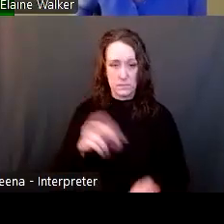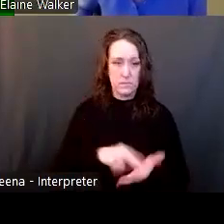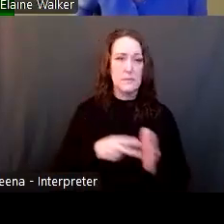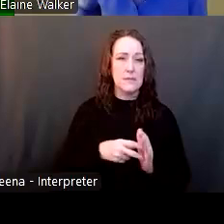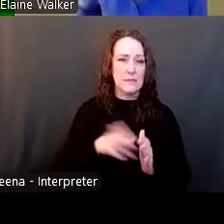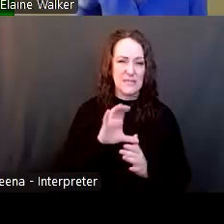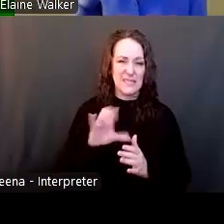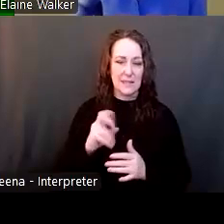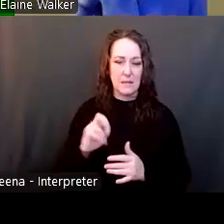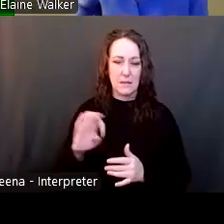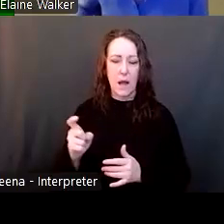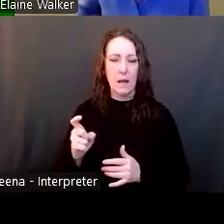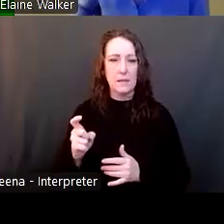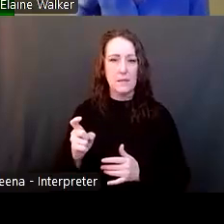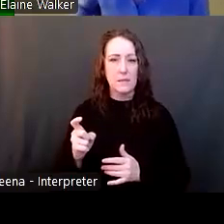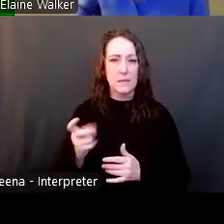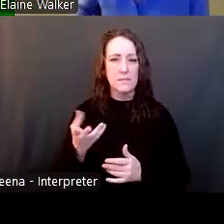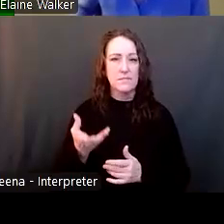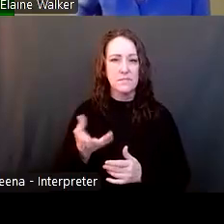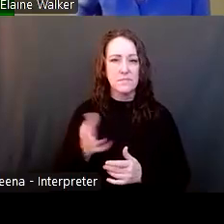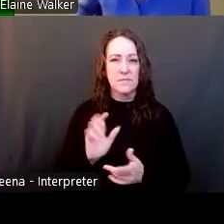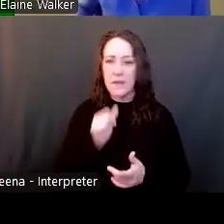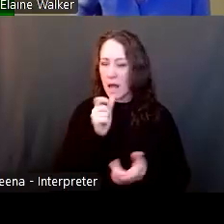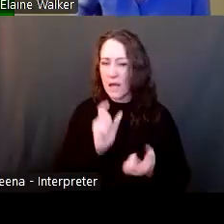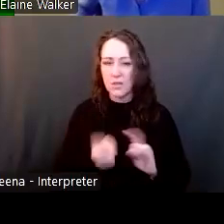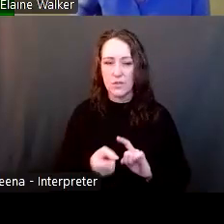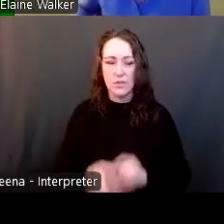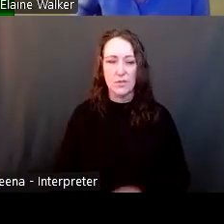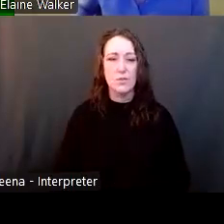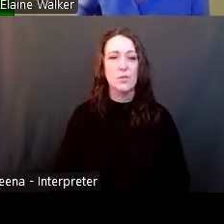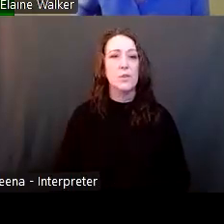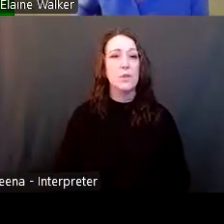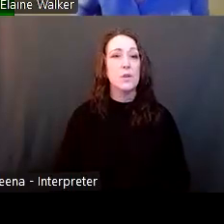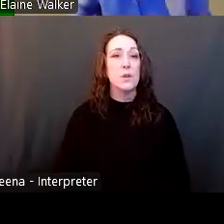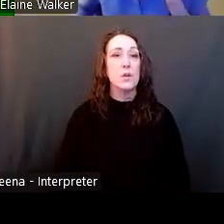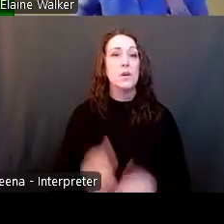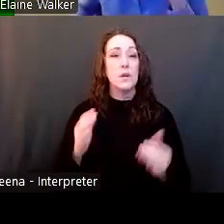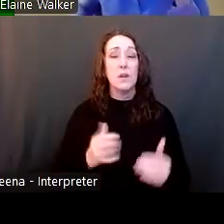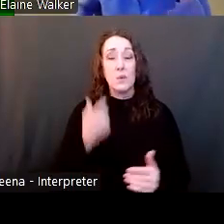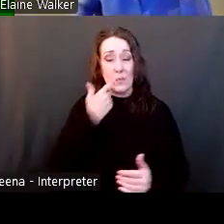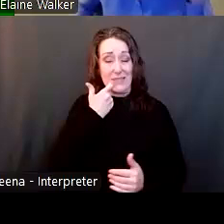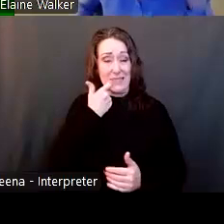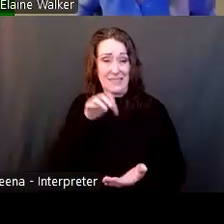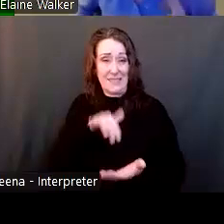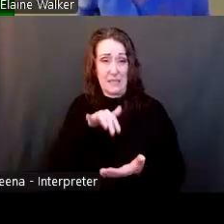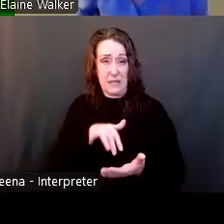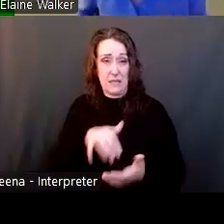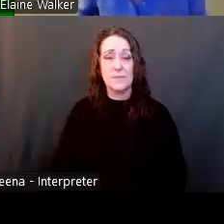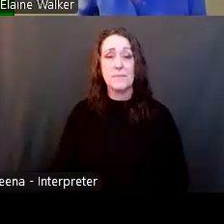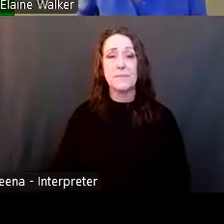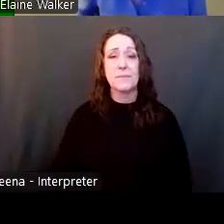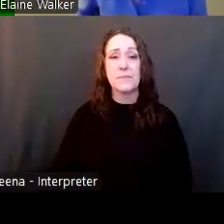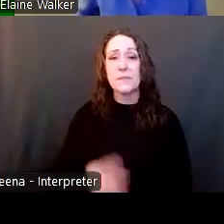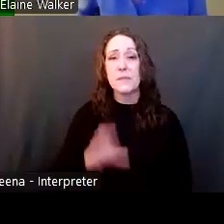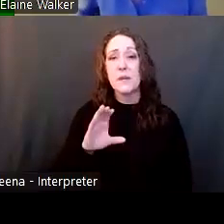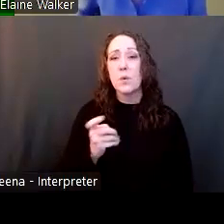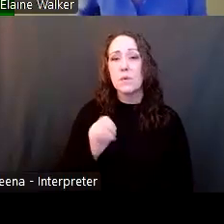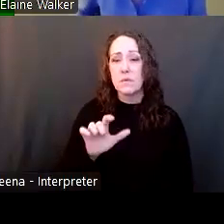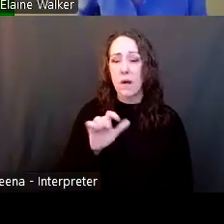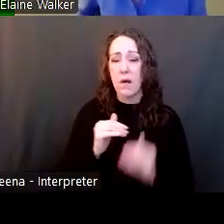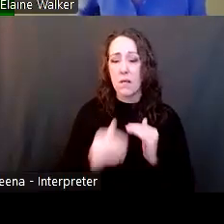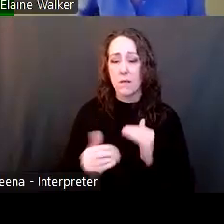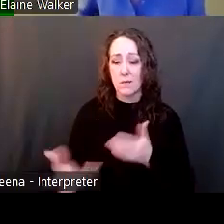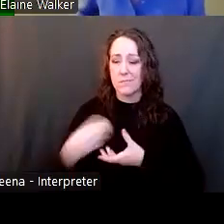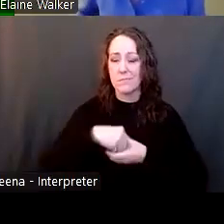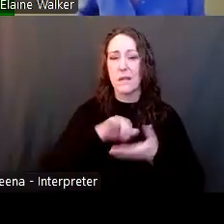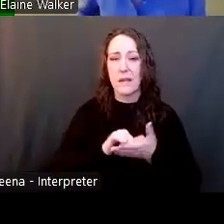was unchanged but then in a more recent study cortisol levels were added to the algorithm